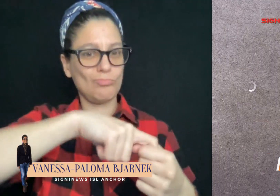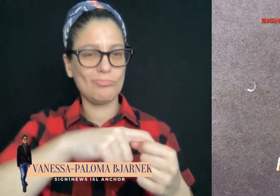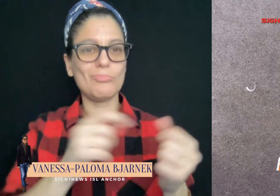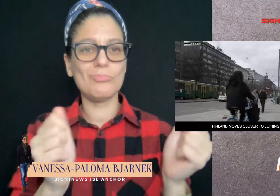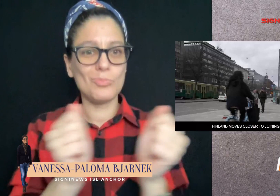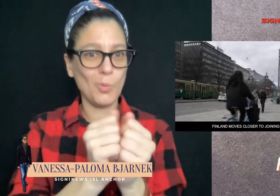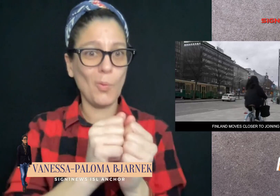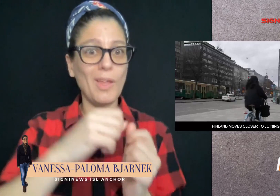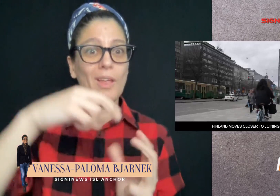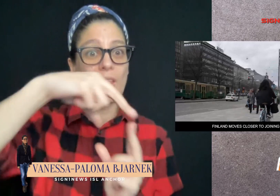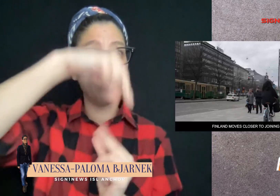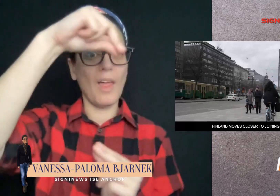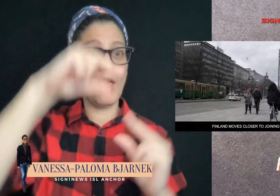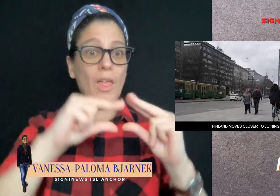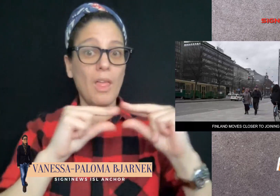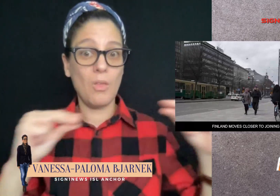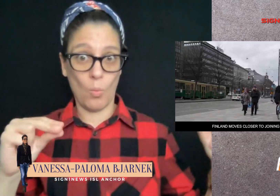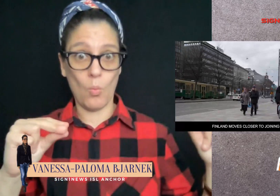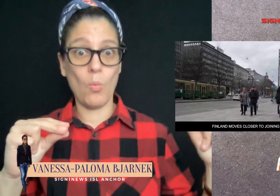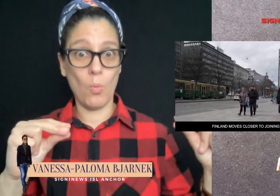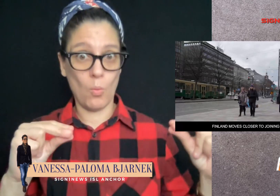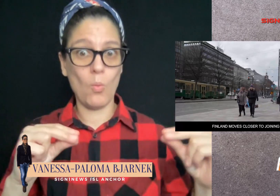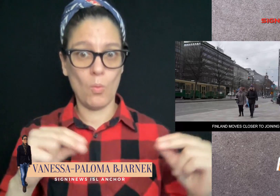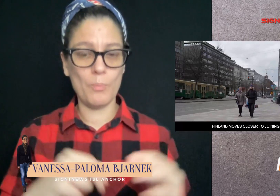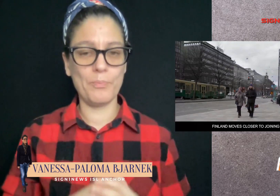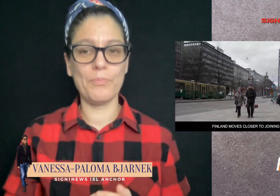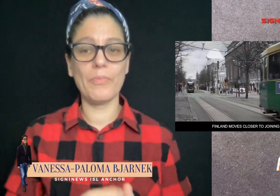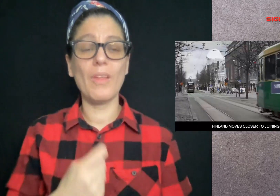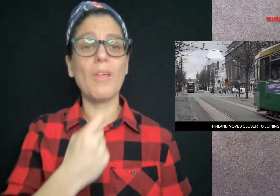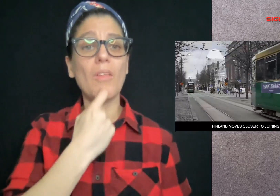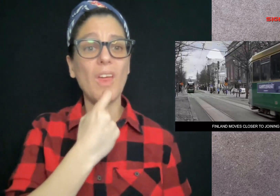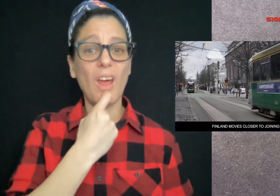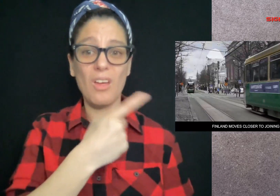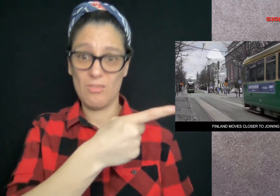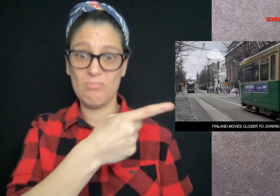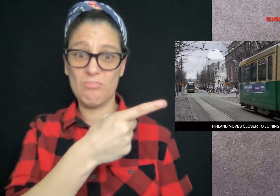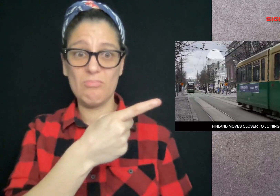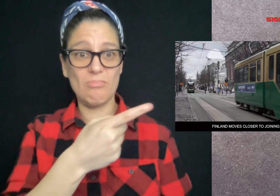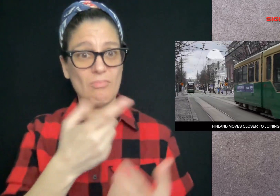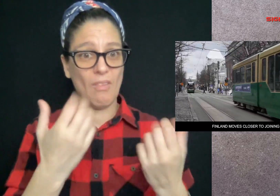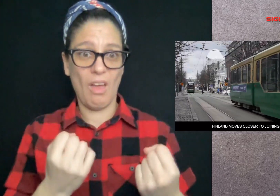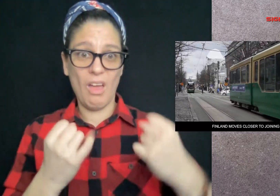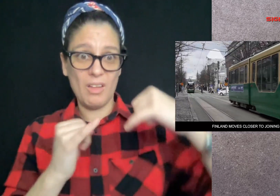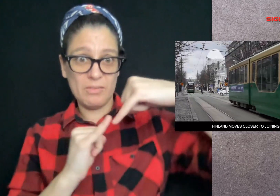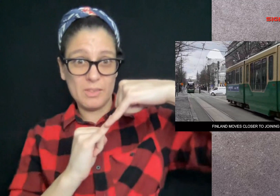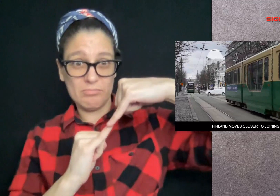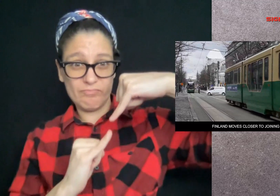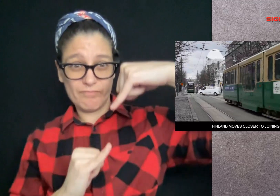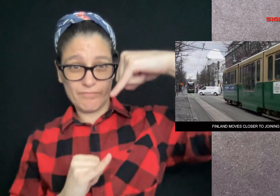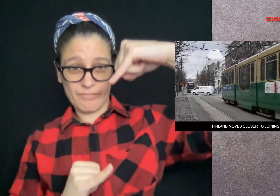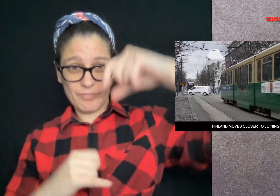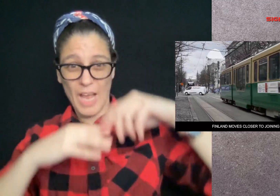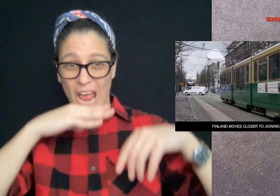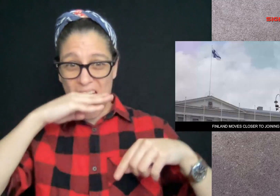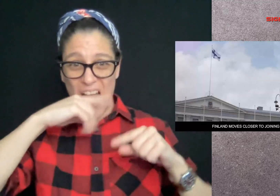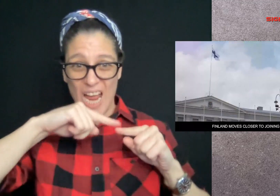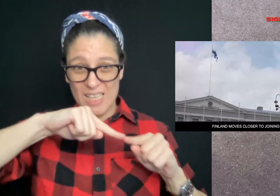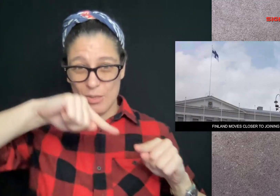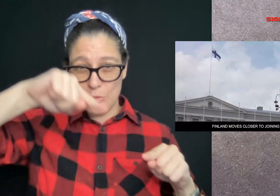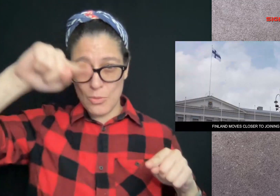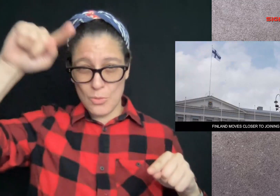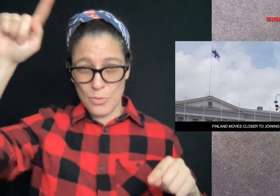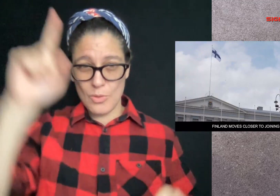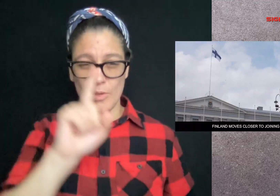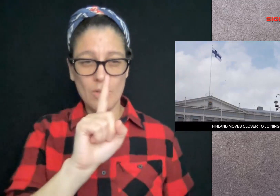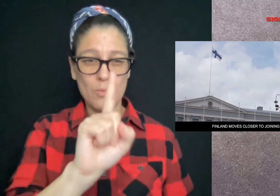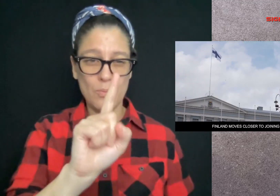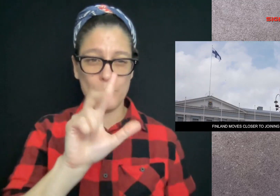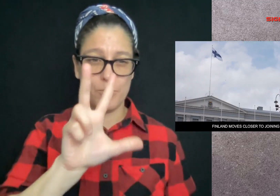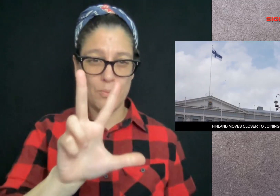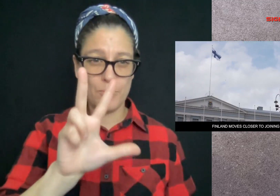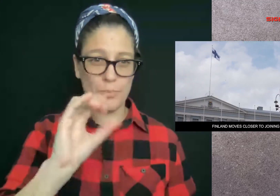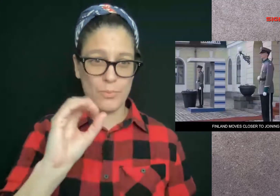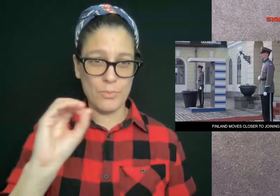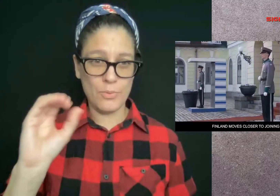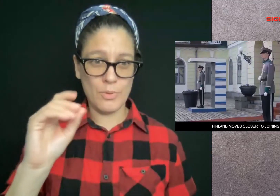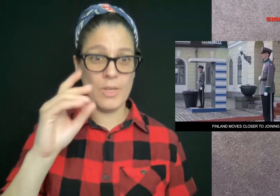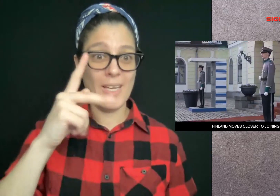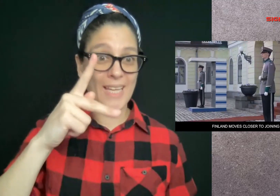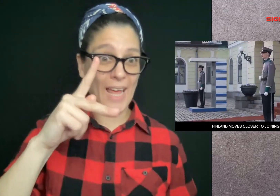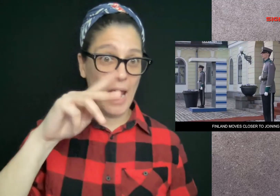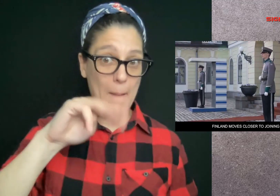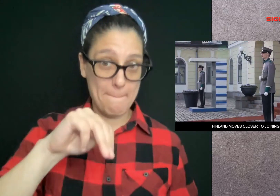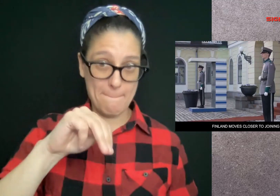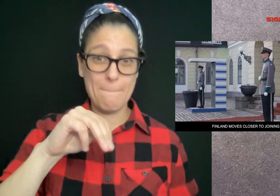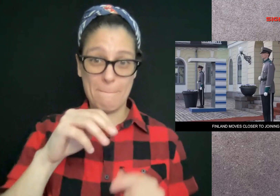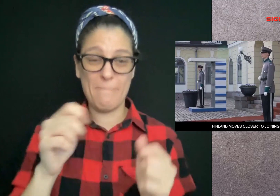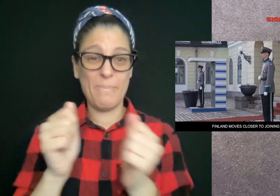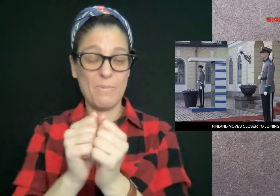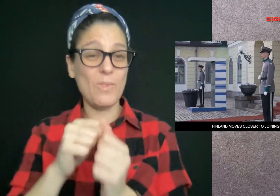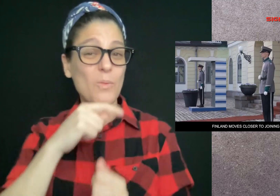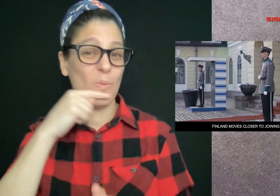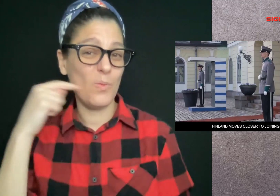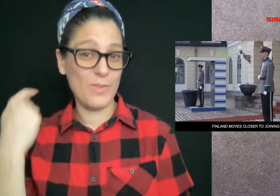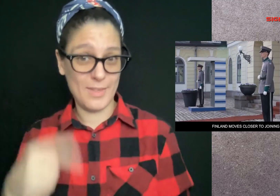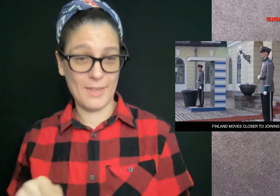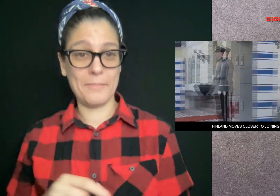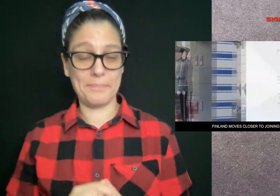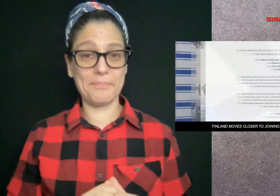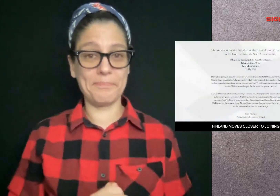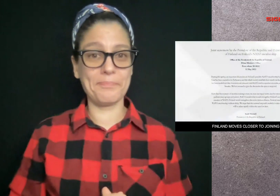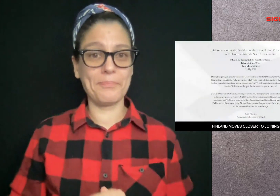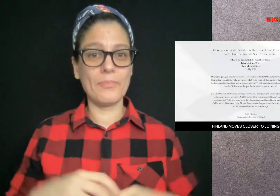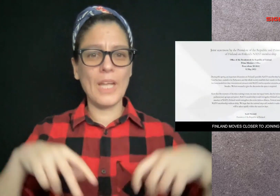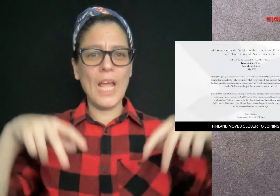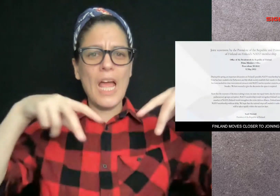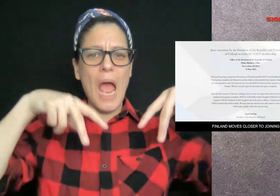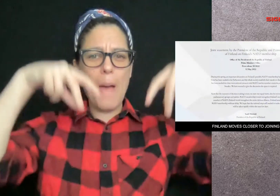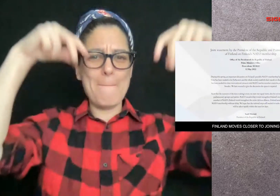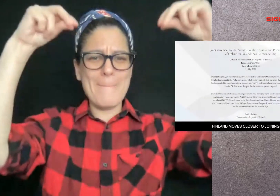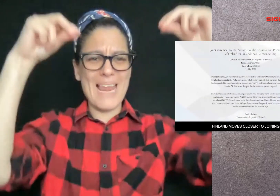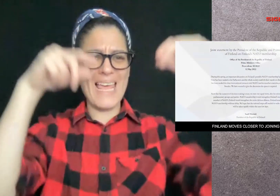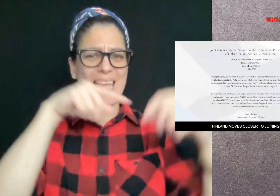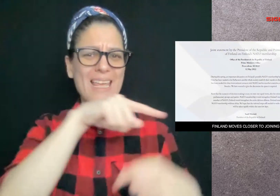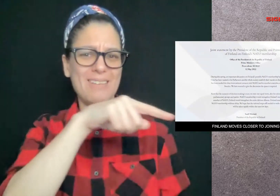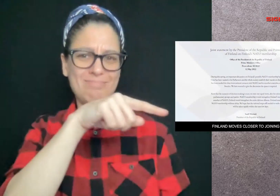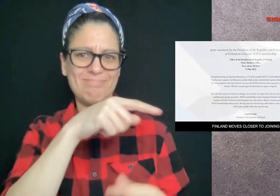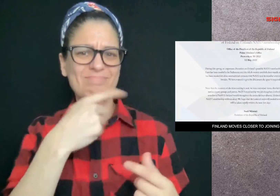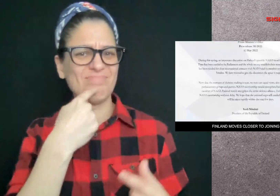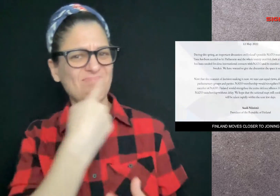that they support a NATO membership Finland shares an 800 mile border with Russia